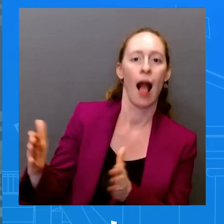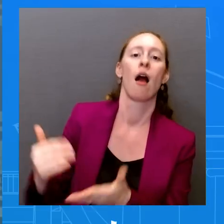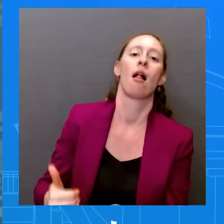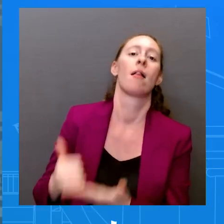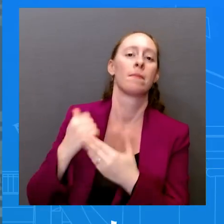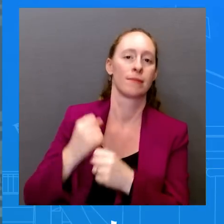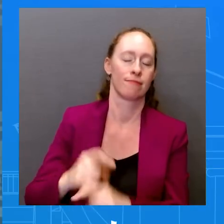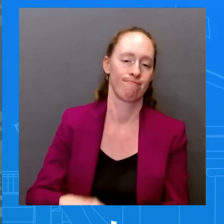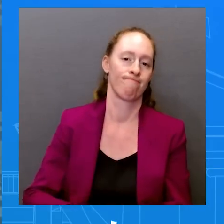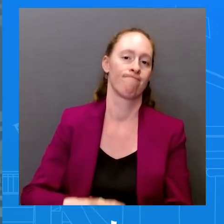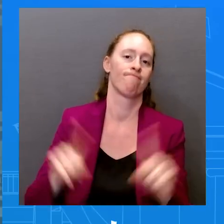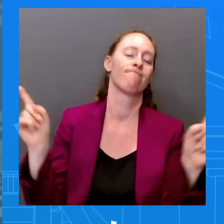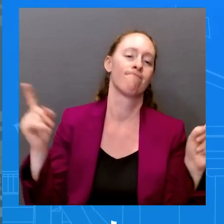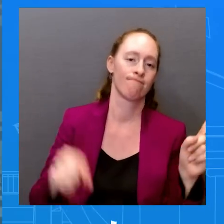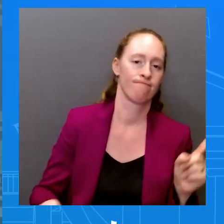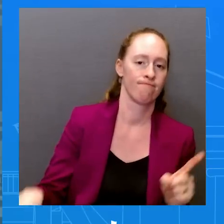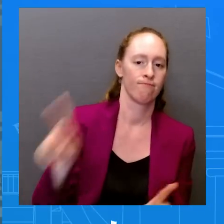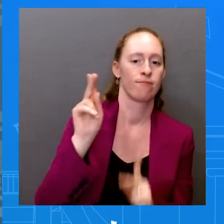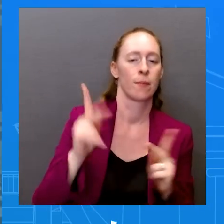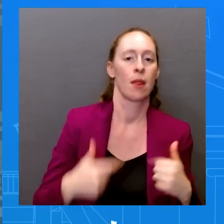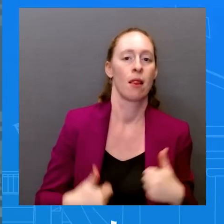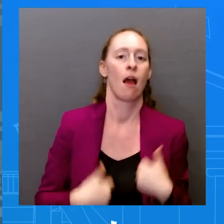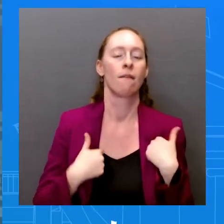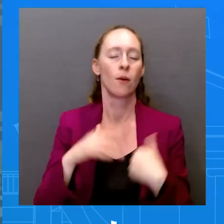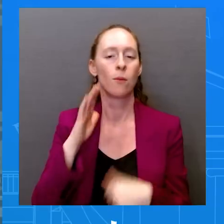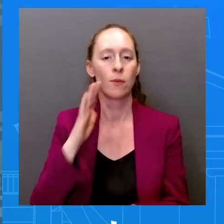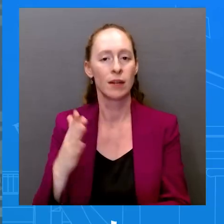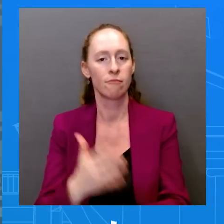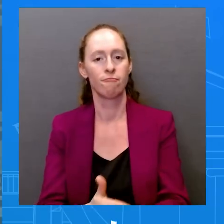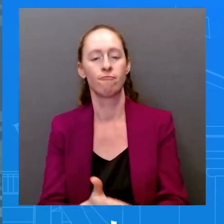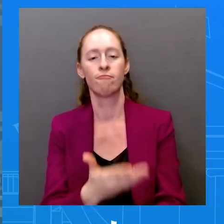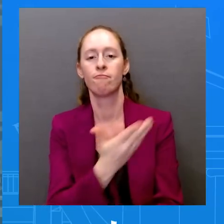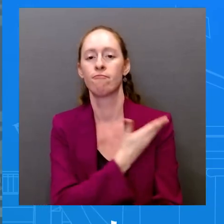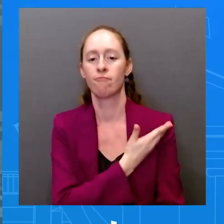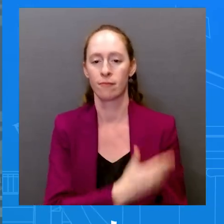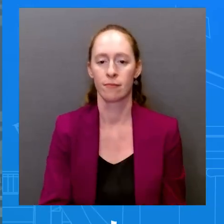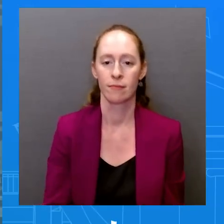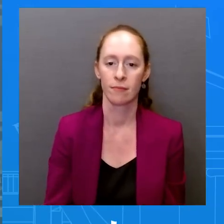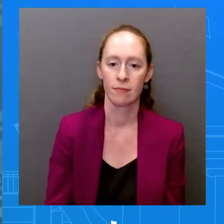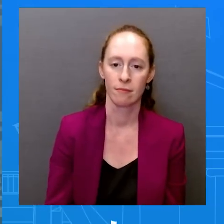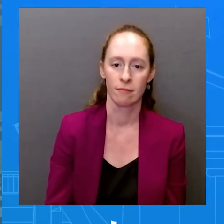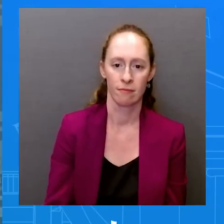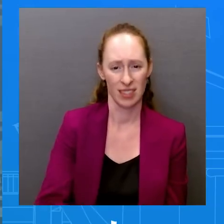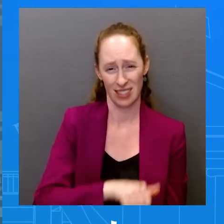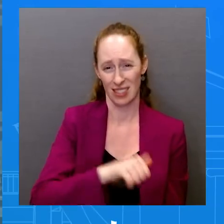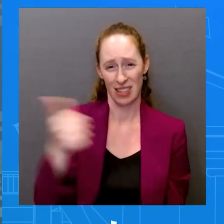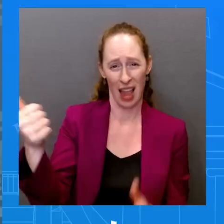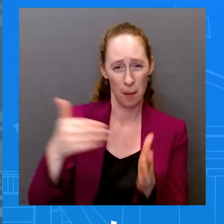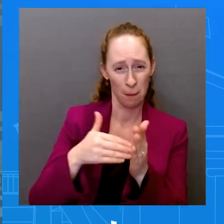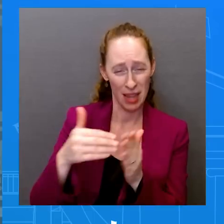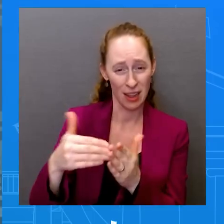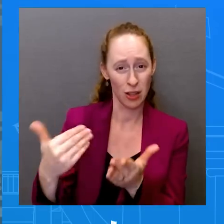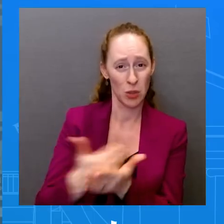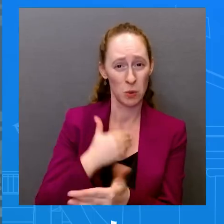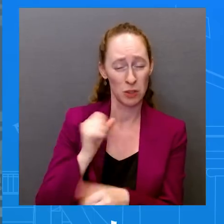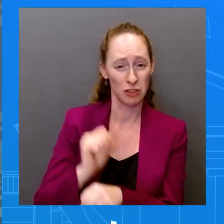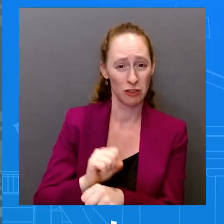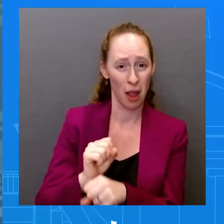10 million jobs since -- since he -- he's walked into office. We're going to talk about COVID. If it wasn't for the comprehensive plan